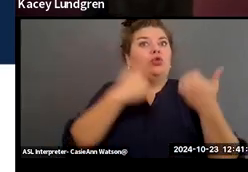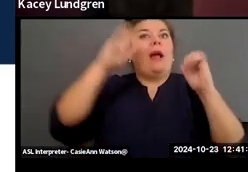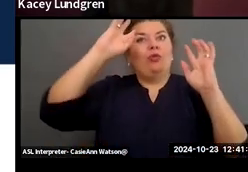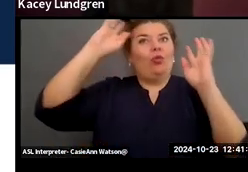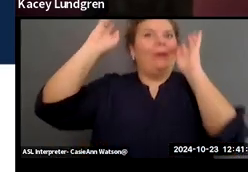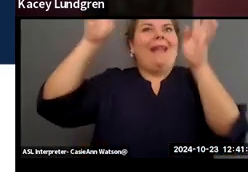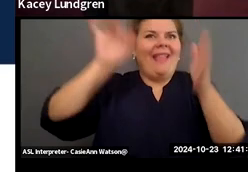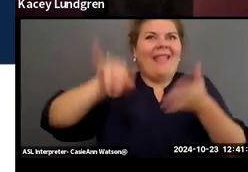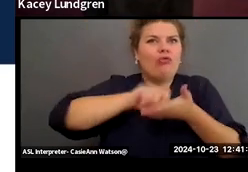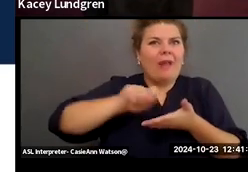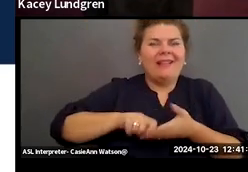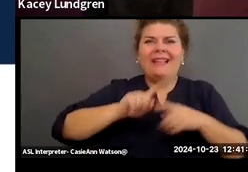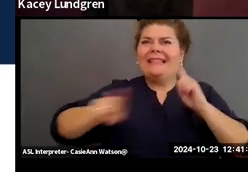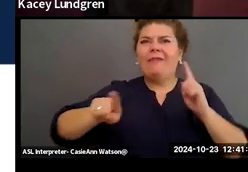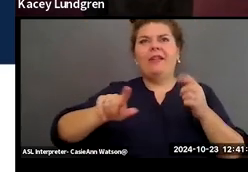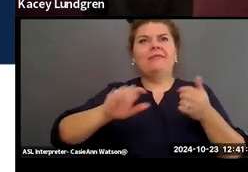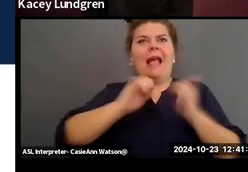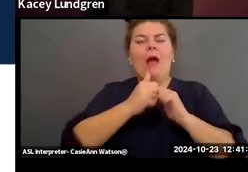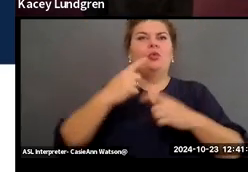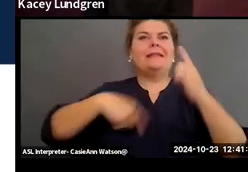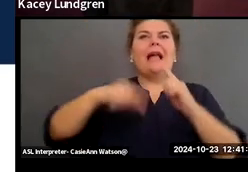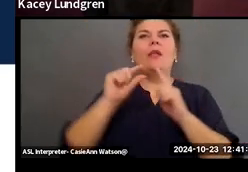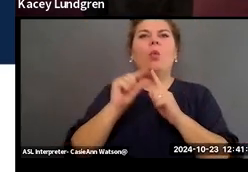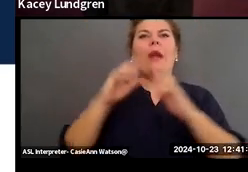These are all various ways to sign the word for house.